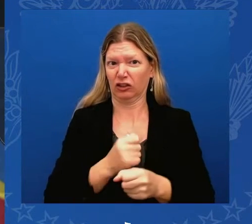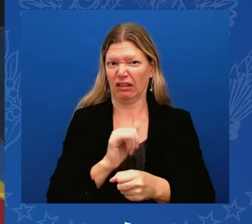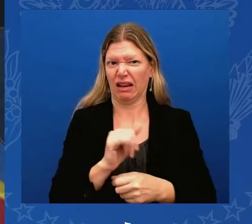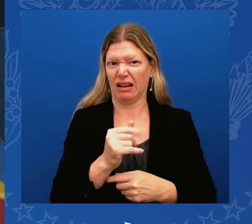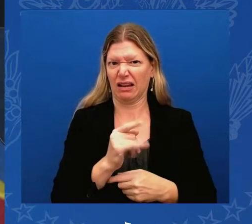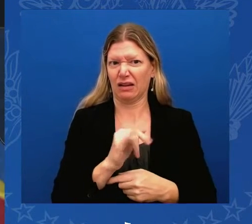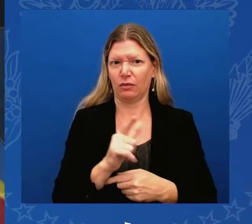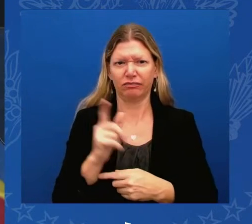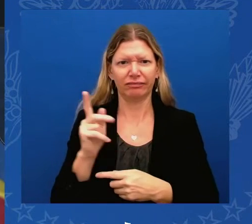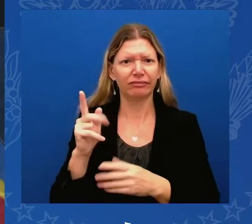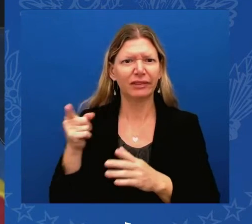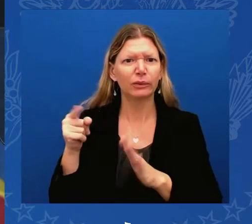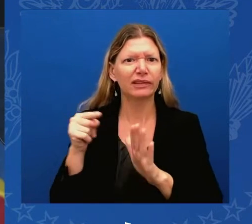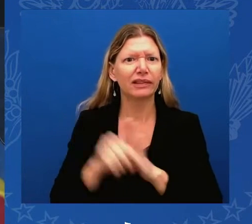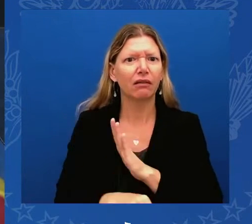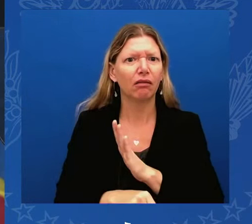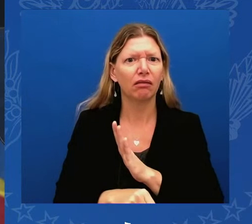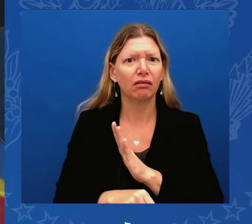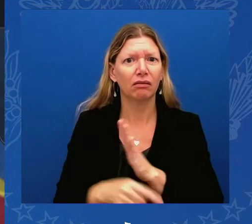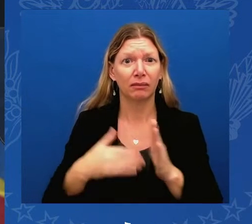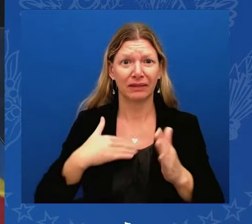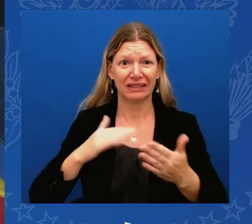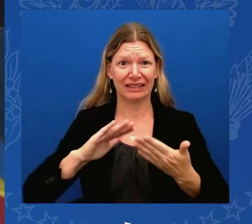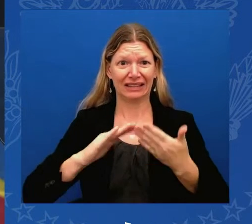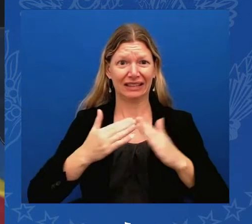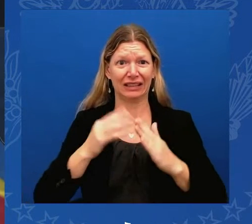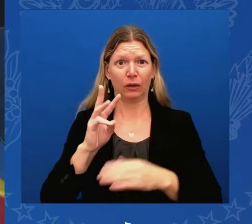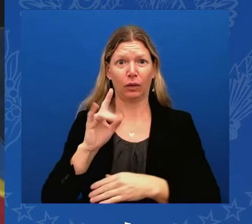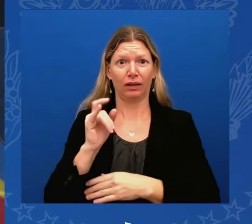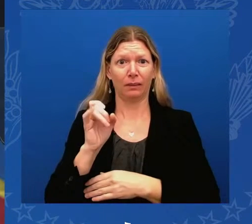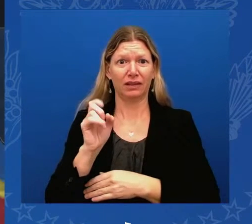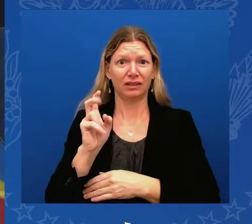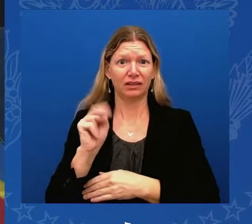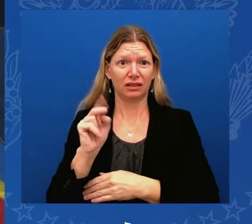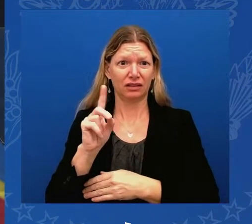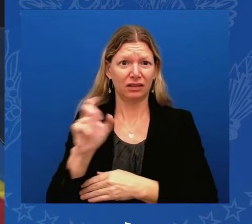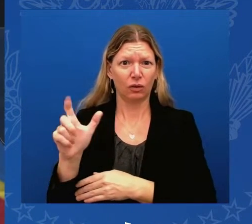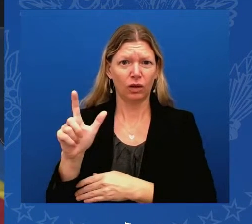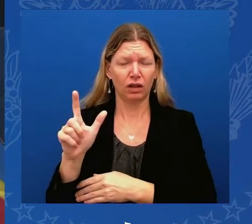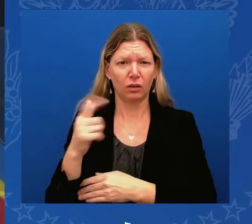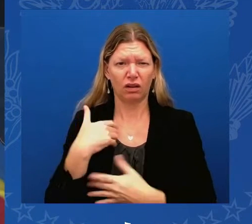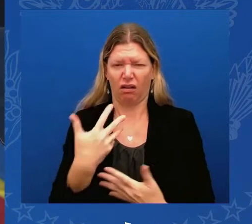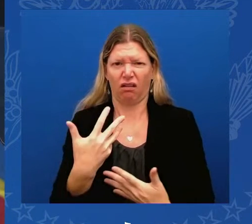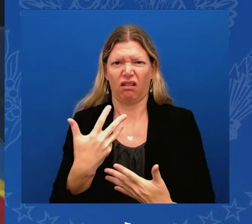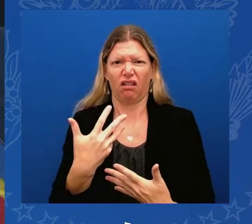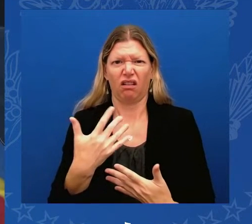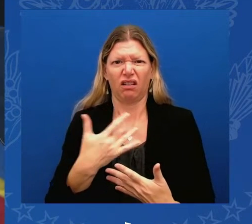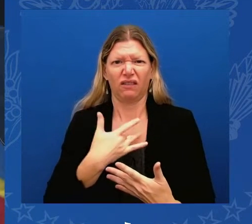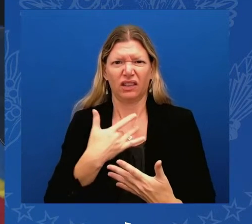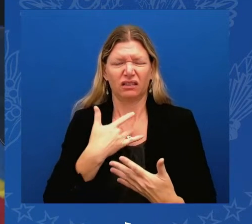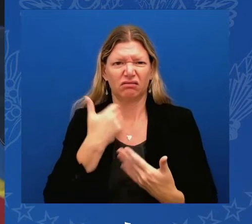and we were segregated. Delaware erupted into flames when he was assassinated, literally.